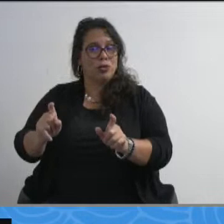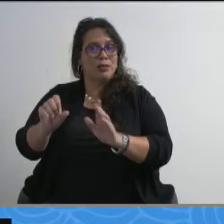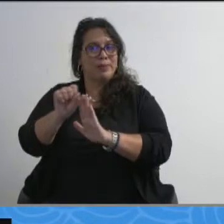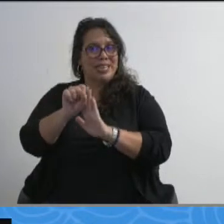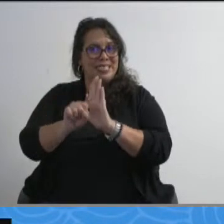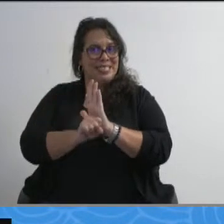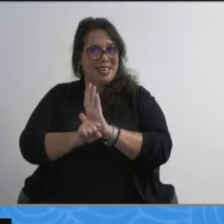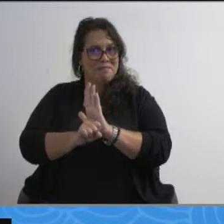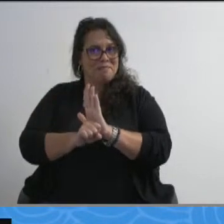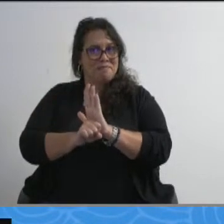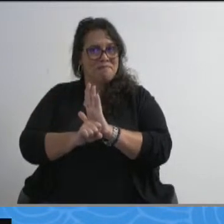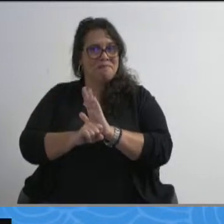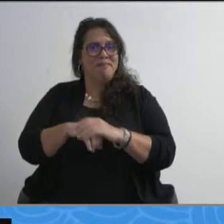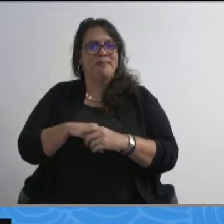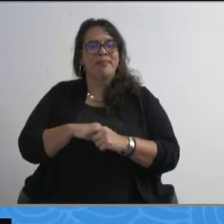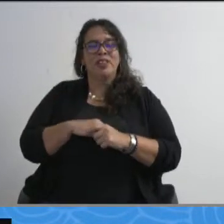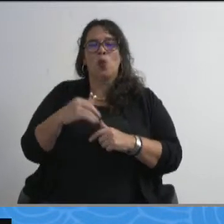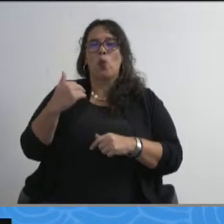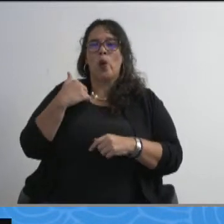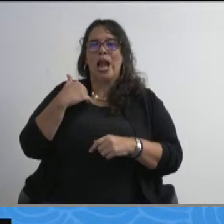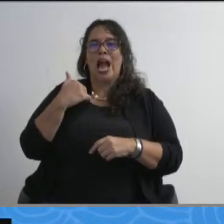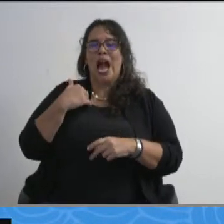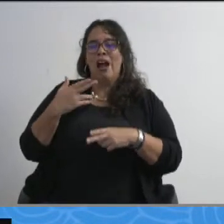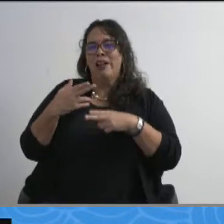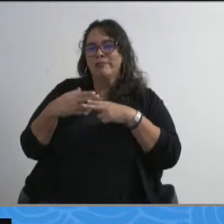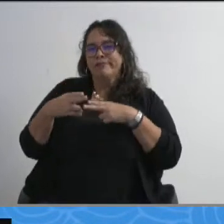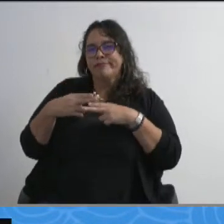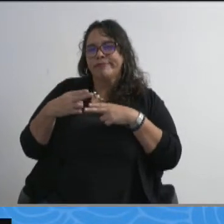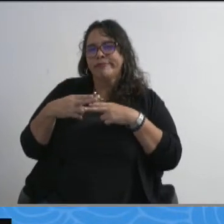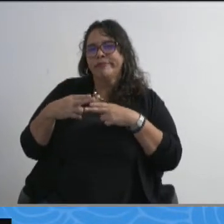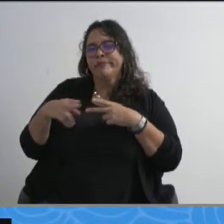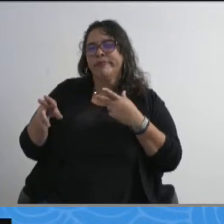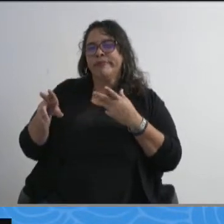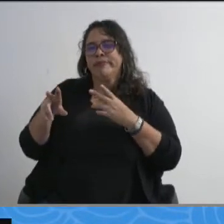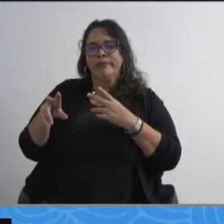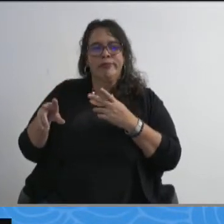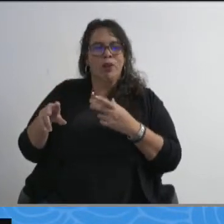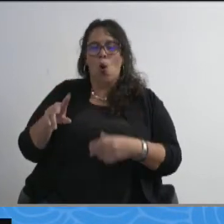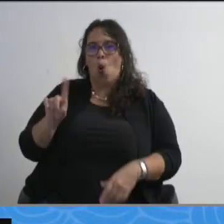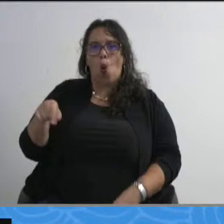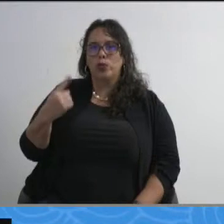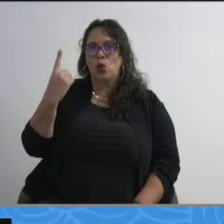So, what we have is a provisional internship permit. There's only one teacher in a district that holds that.